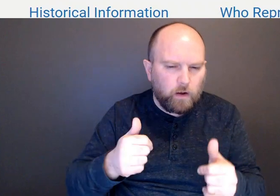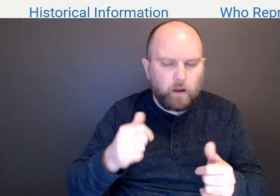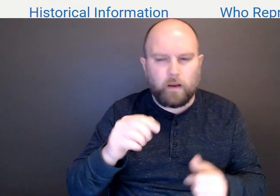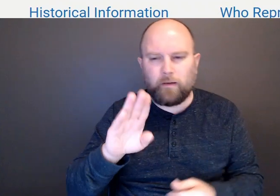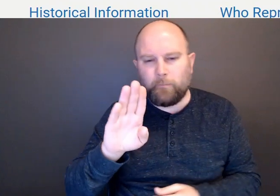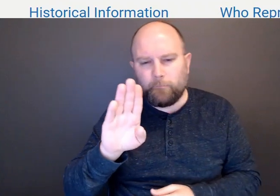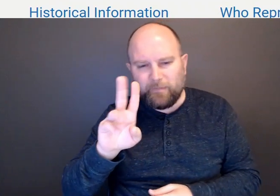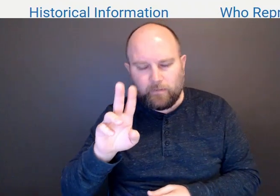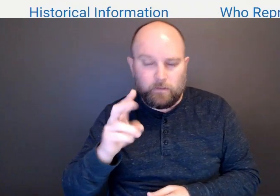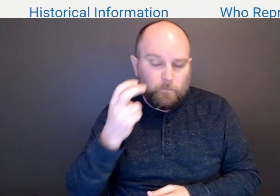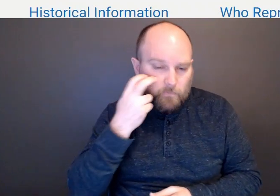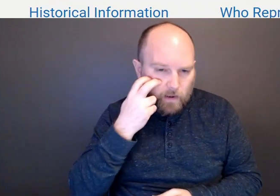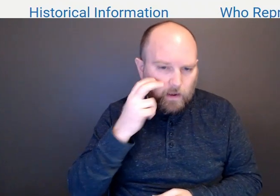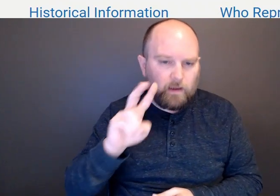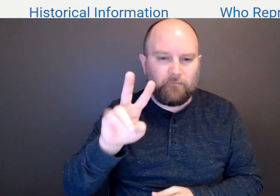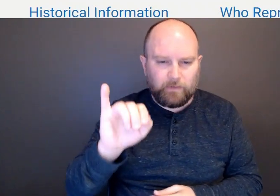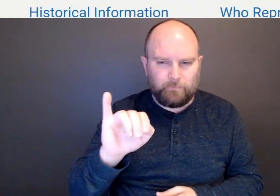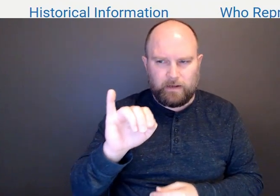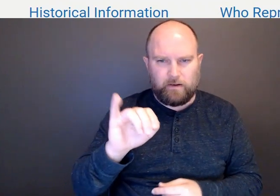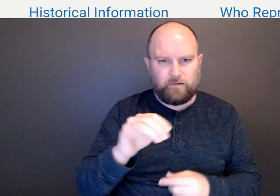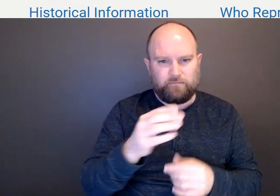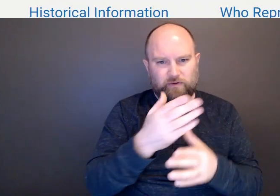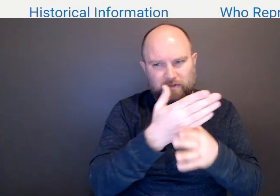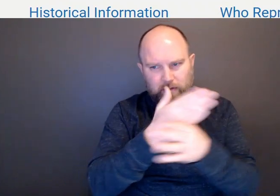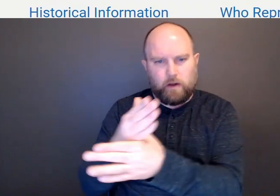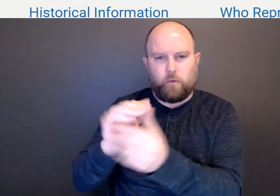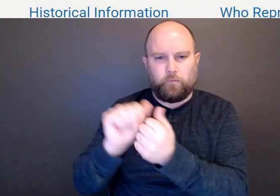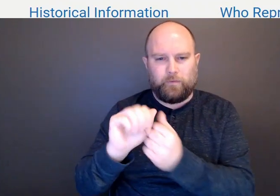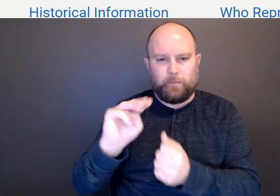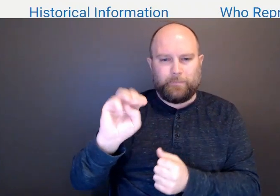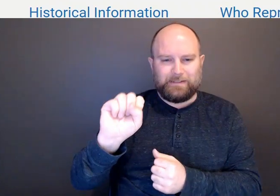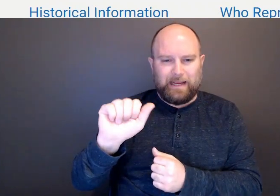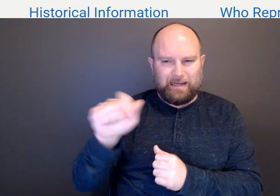MDE to share the information about students their hearing loss their